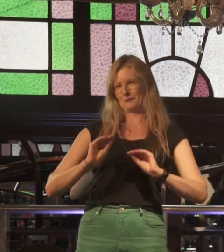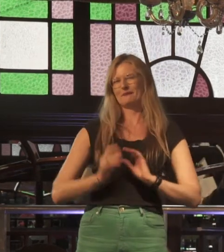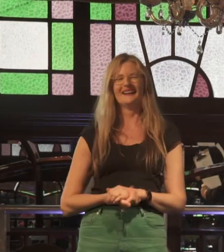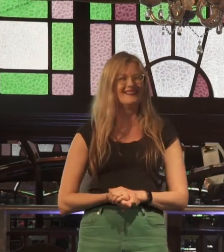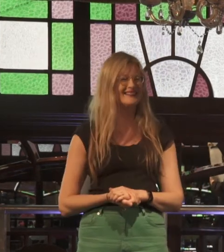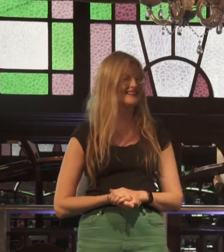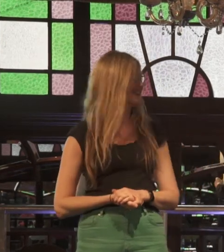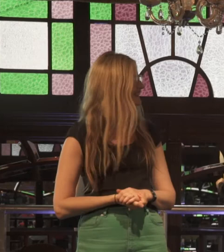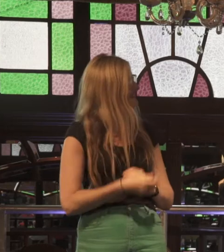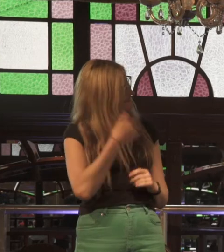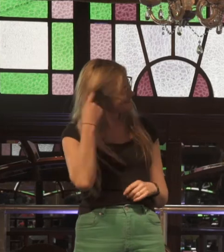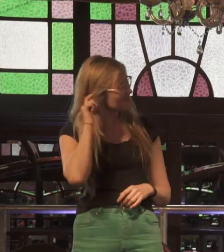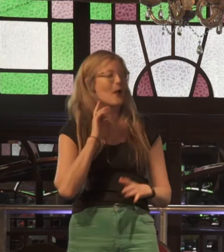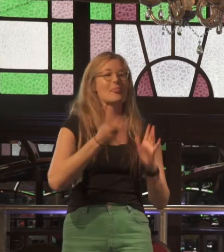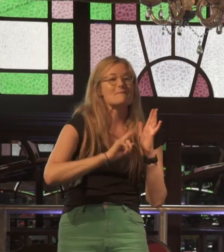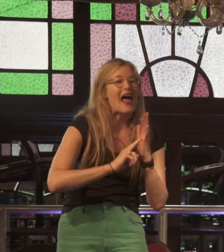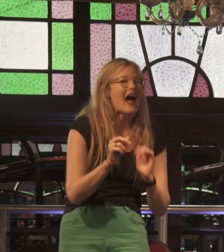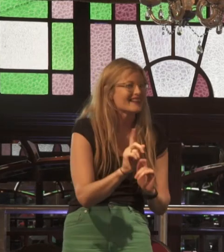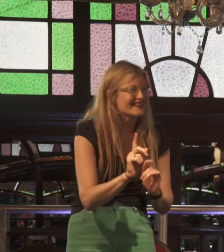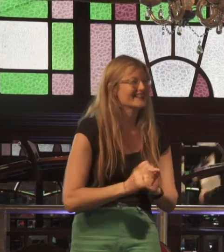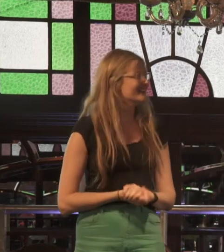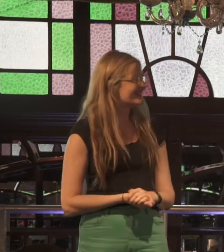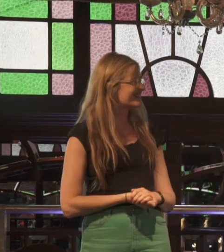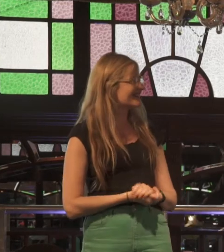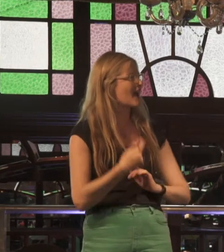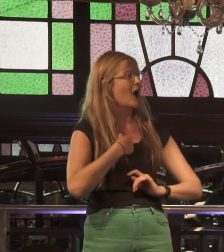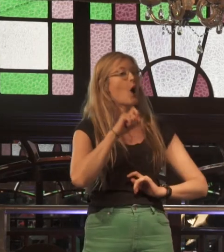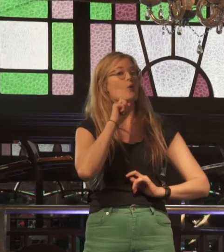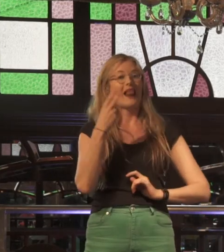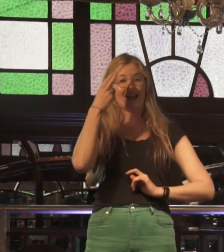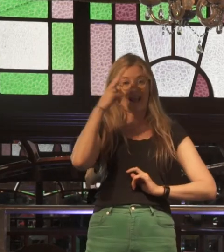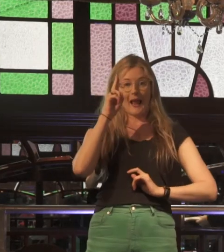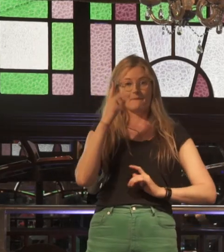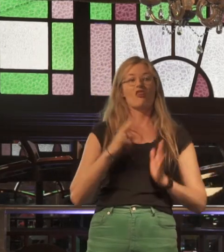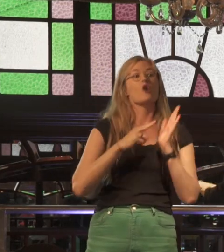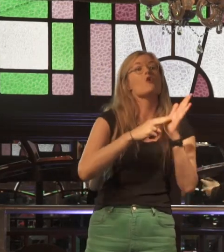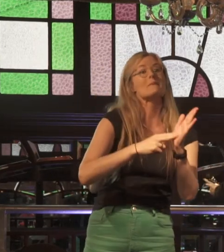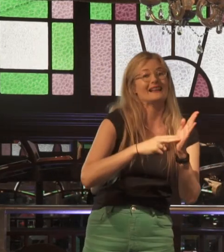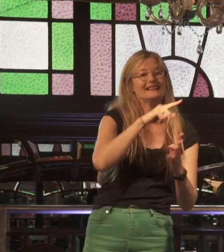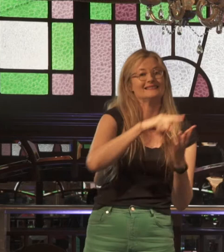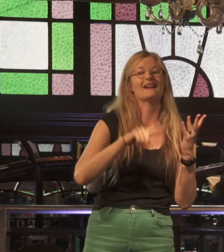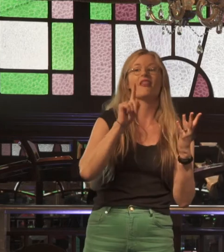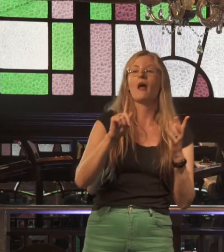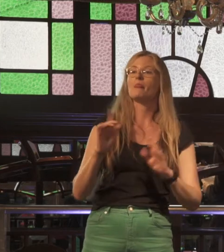So what's going to happen is I'm going to name the award, the nominees, and then the presenter, if there is one,